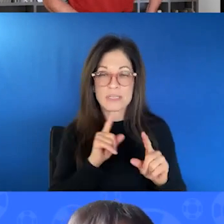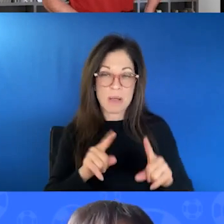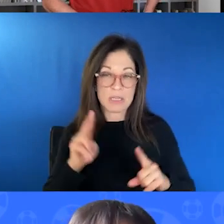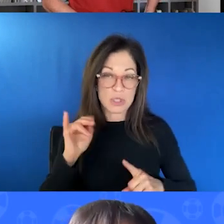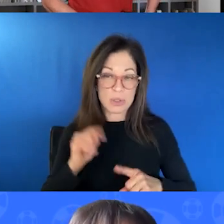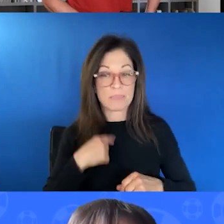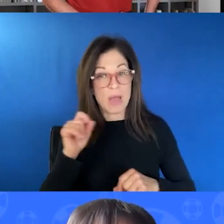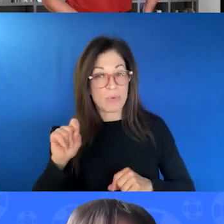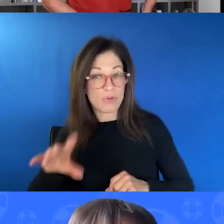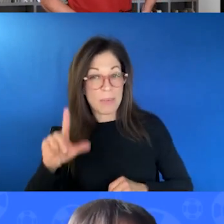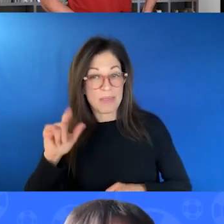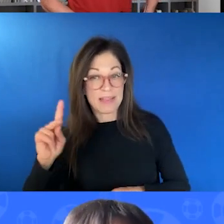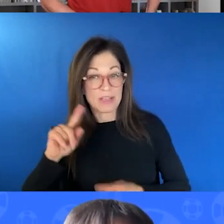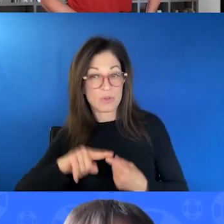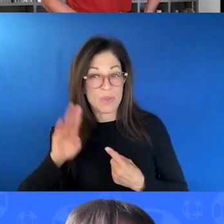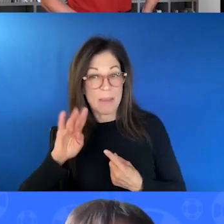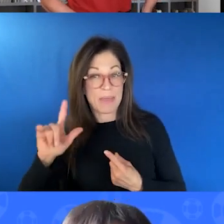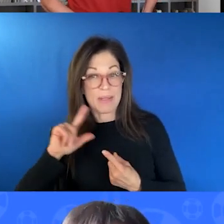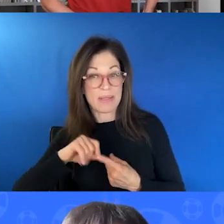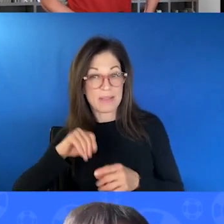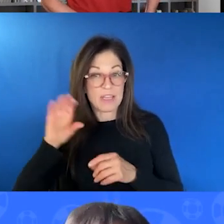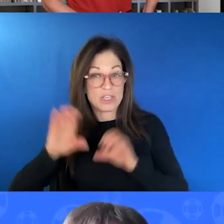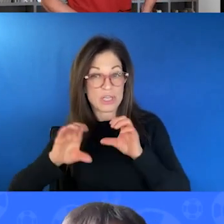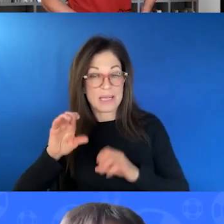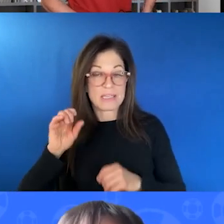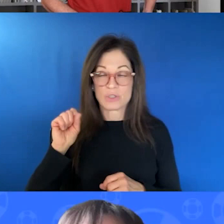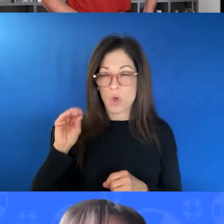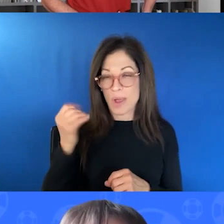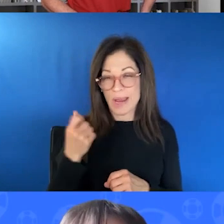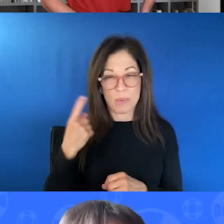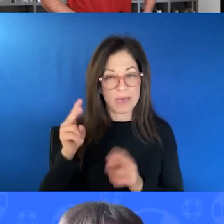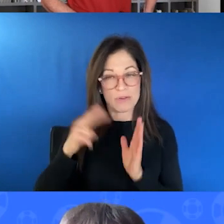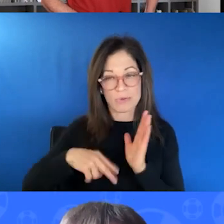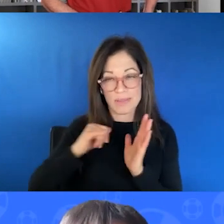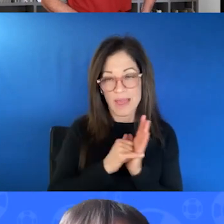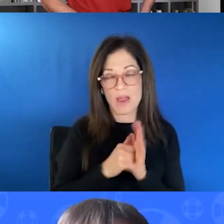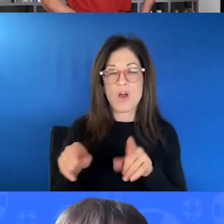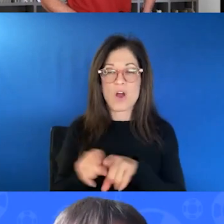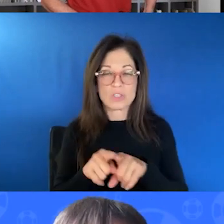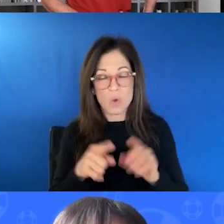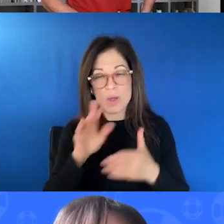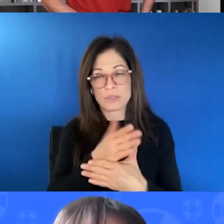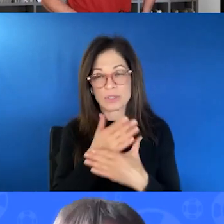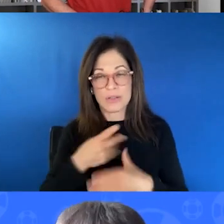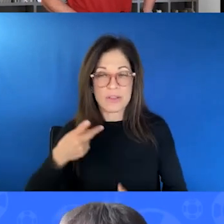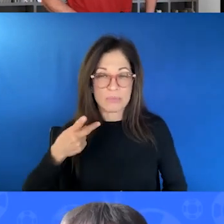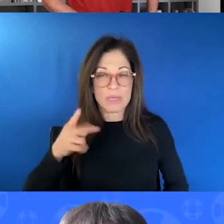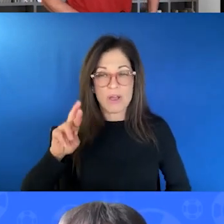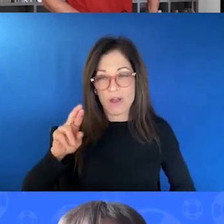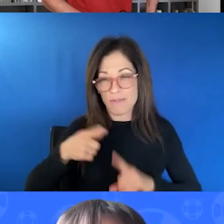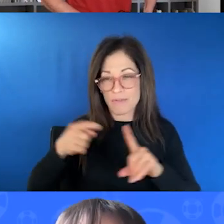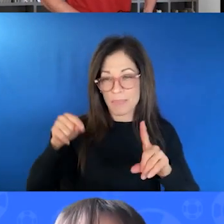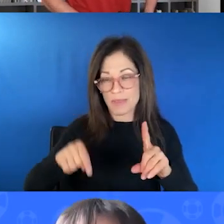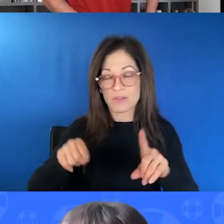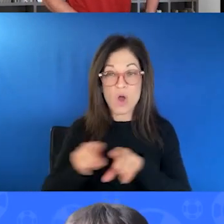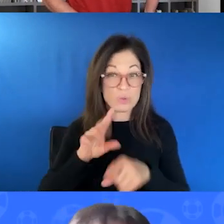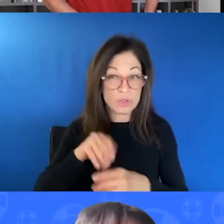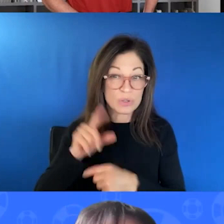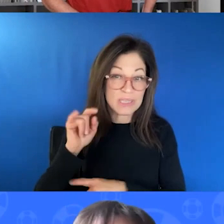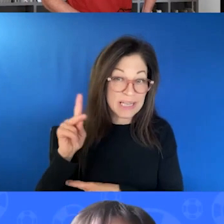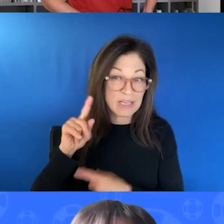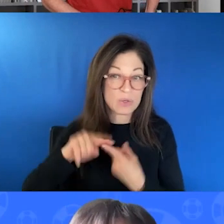LINK IN THE CHAT AND I WILL SHARE THE LINK TO THE BILL TEXT FOR ANYONE WHO WANTS TO READ